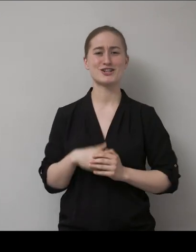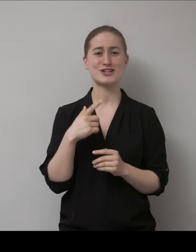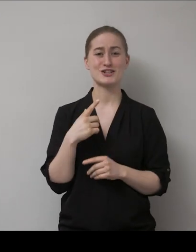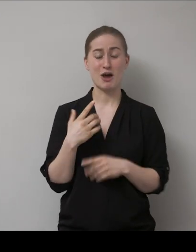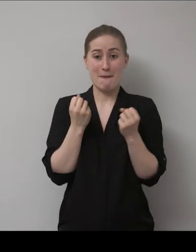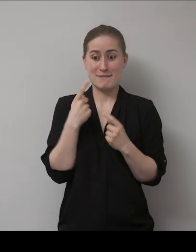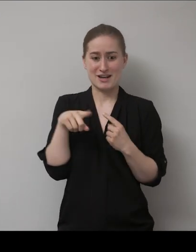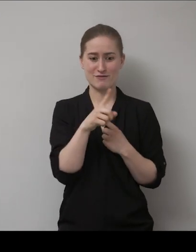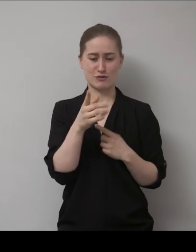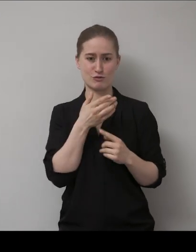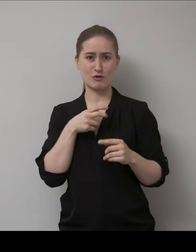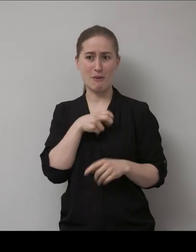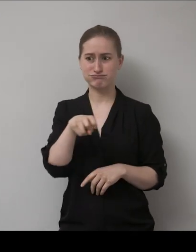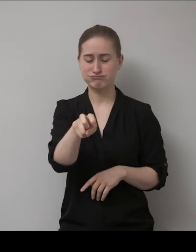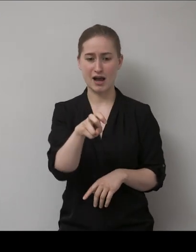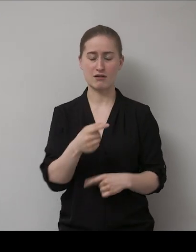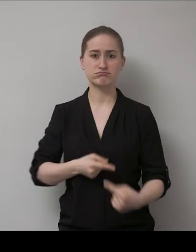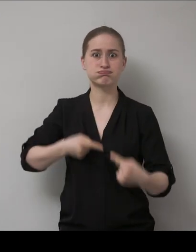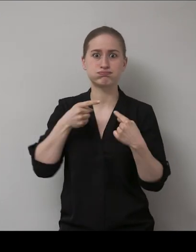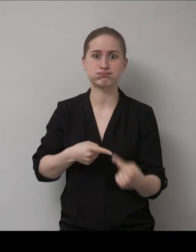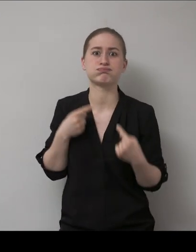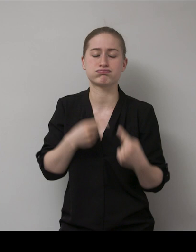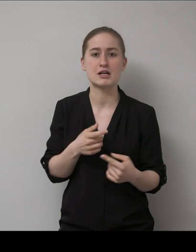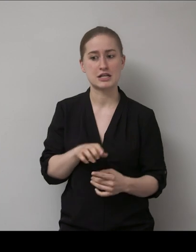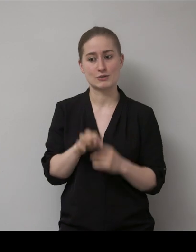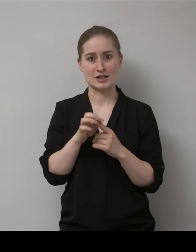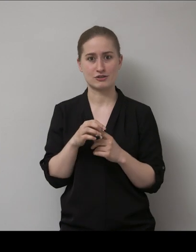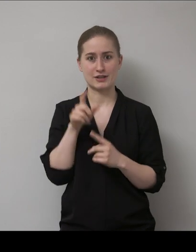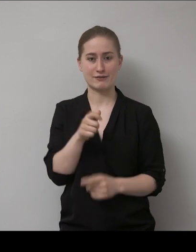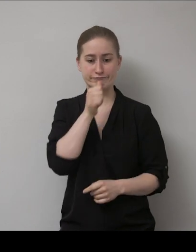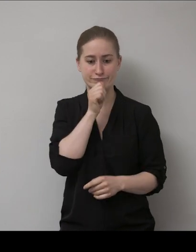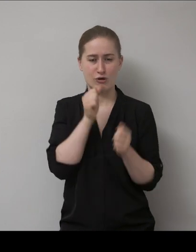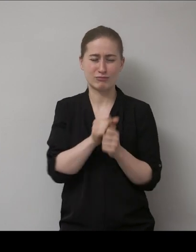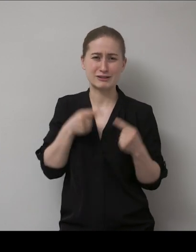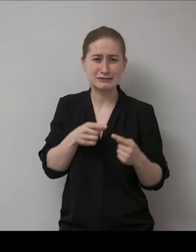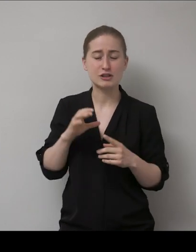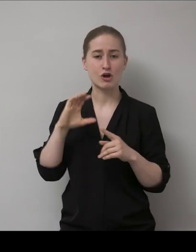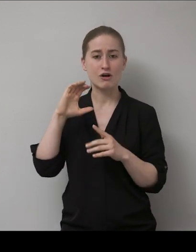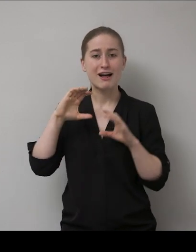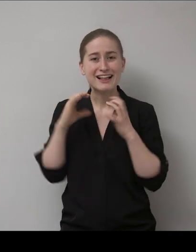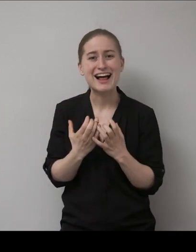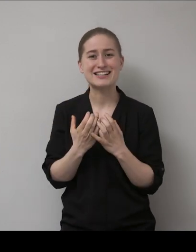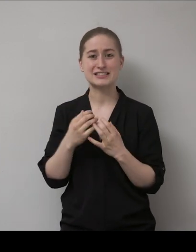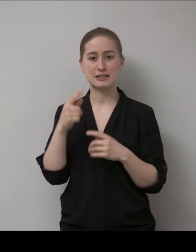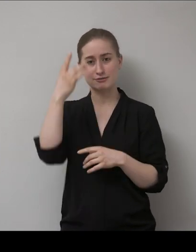your pathway to this point might've seemed daunting, especially as you coped with rigorous courses, pandemic challenges, financial challenges,